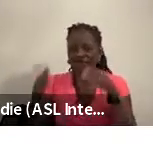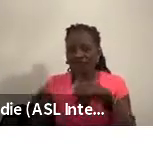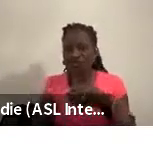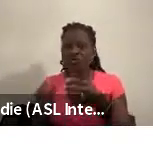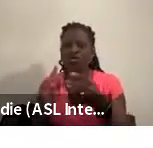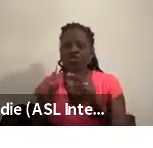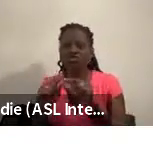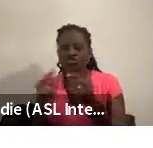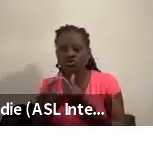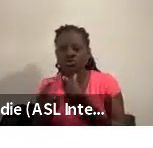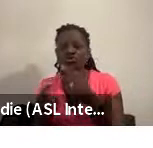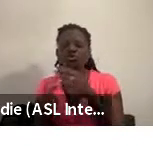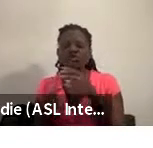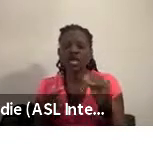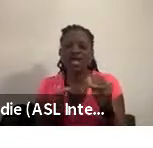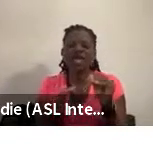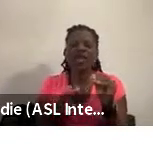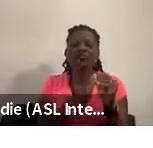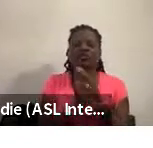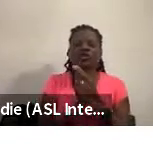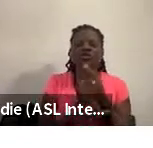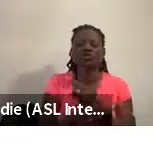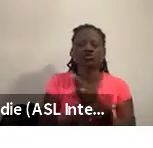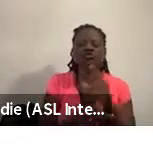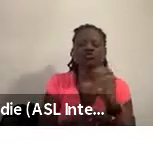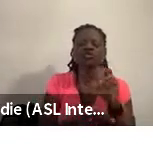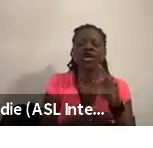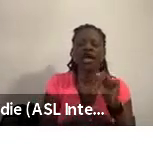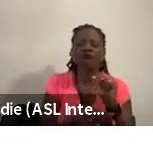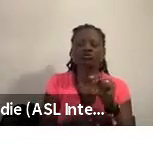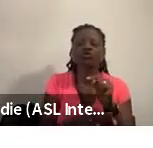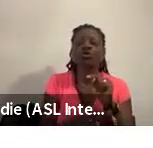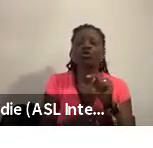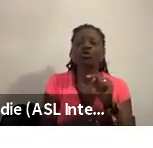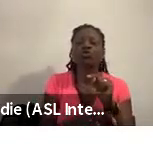been hit hardest by covid-19 and also really monitor the data to understand what